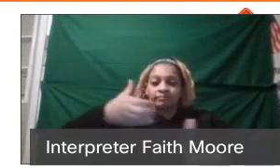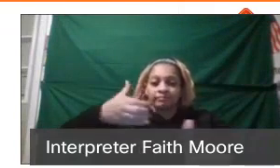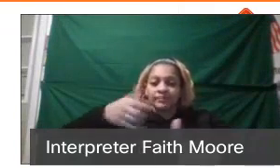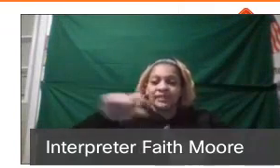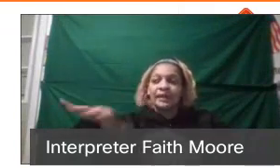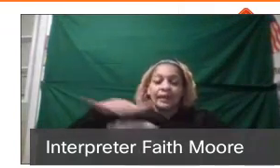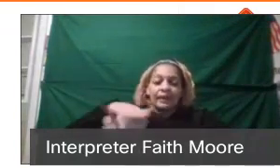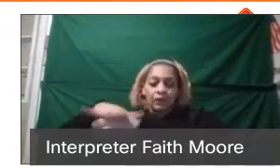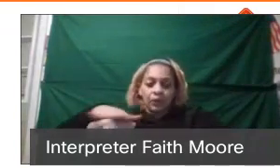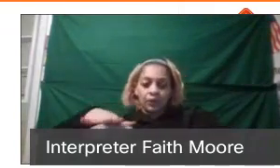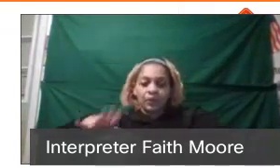The section of trail includes a couple.